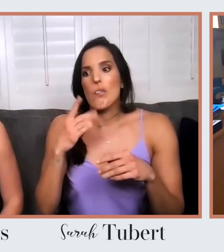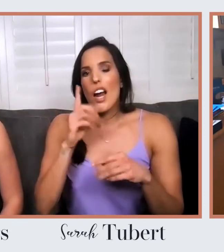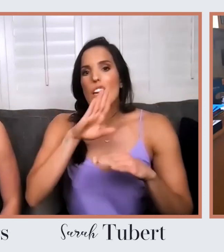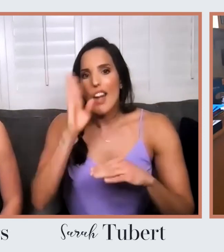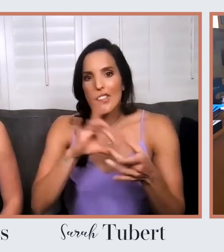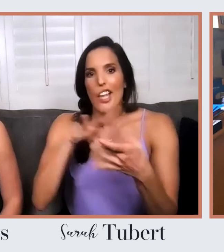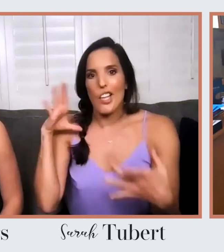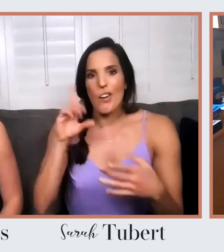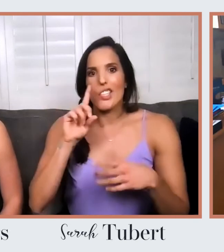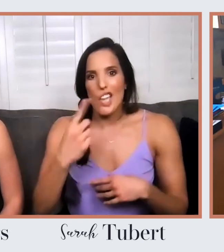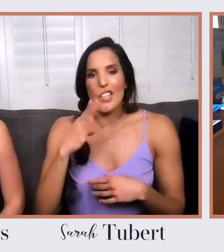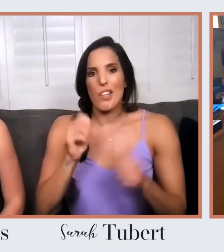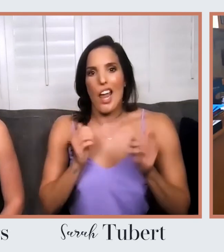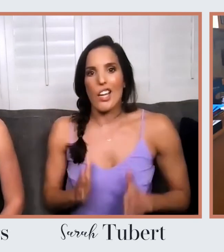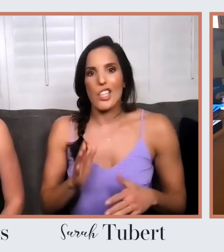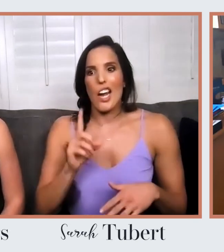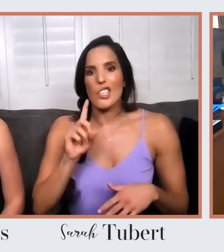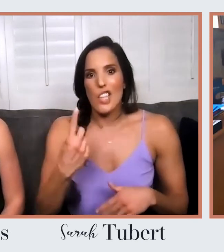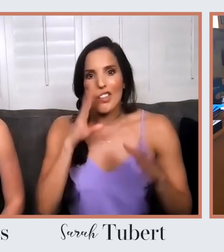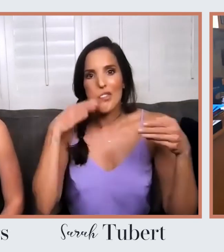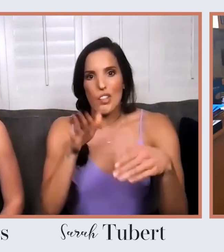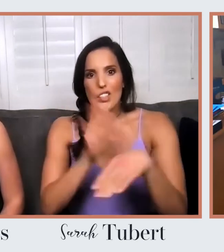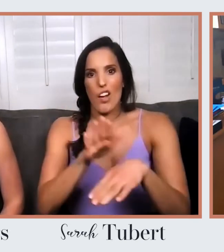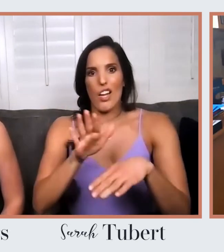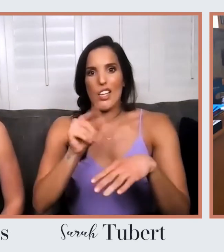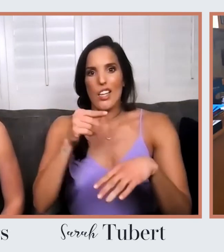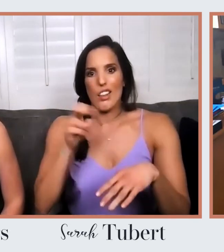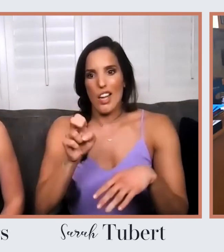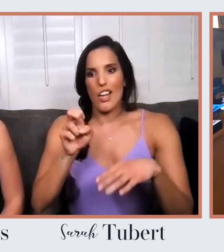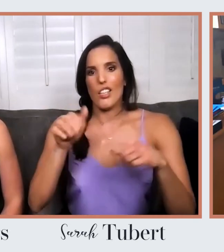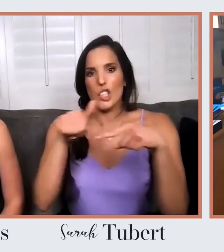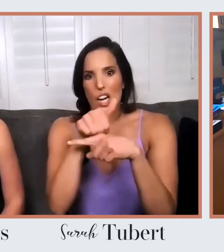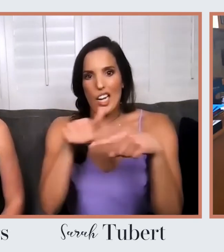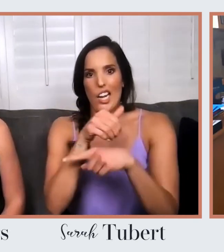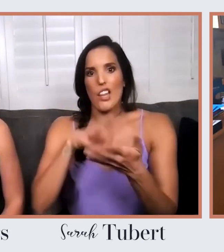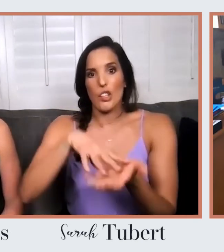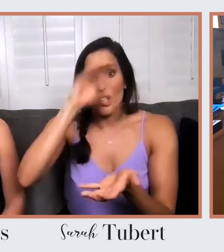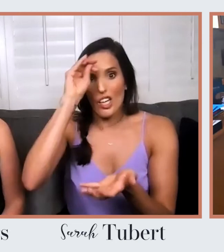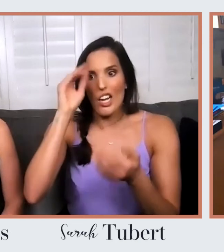where I can never let go and just be an actor and just focus on the training and the learning.